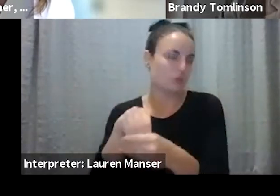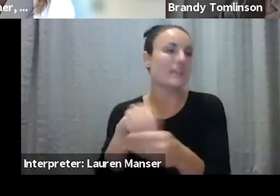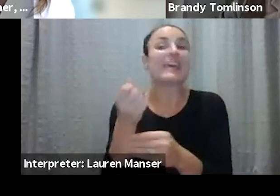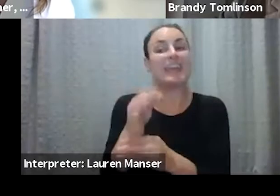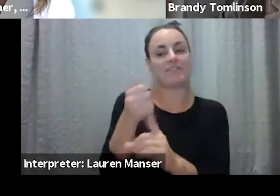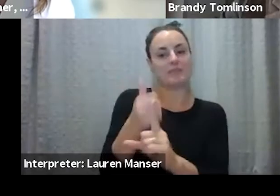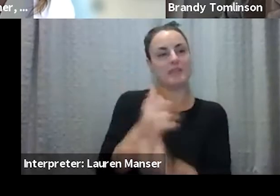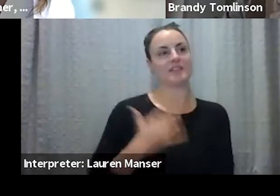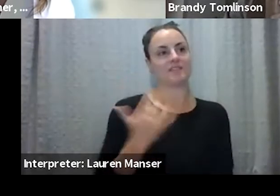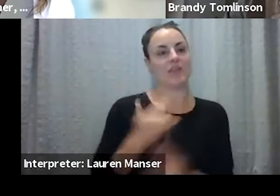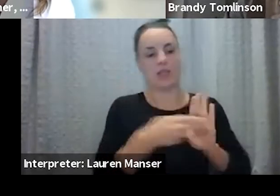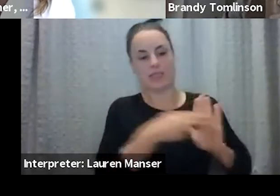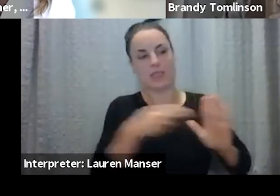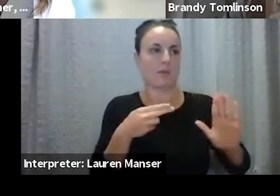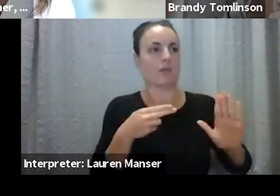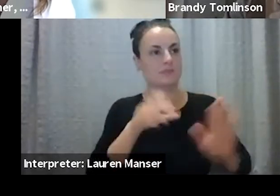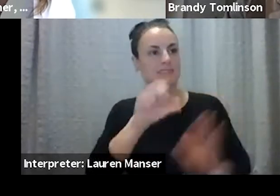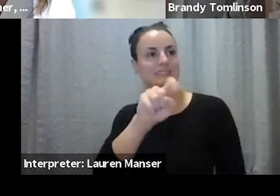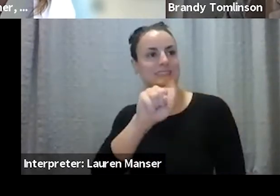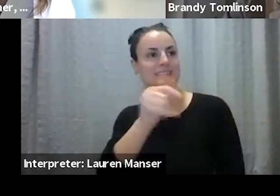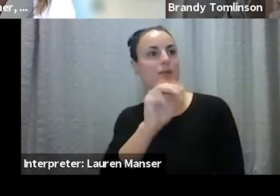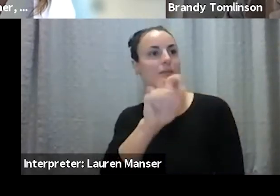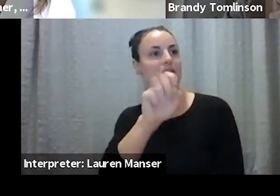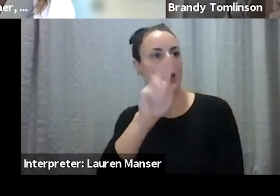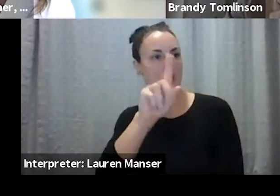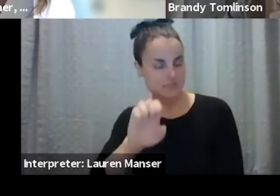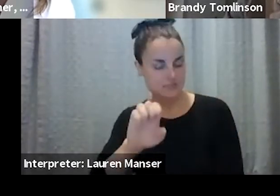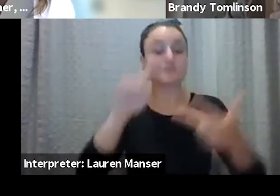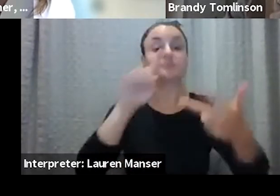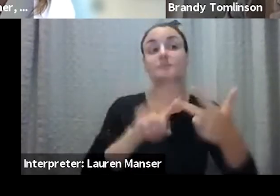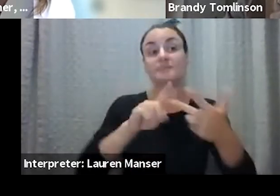And last but not least, we had John Robinson, president and CEO